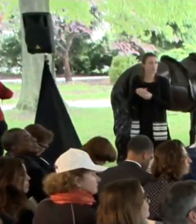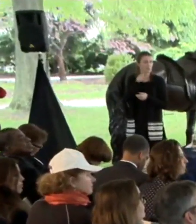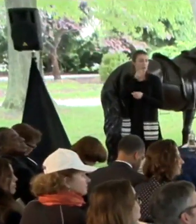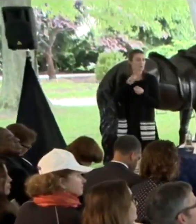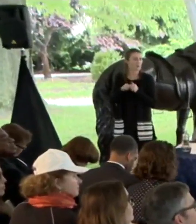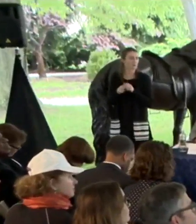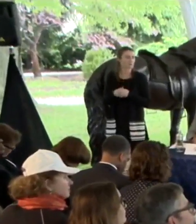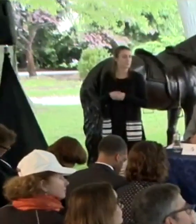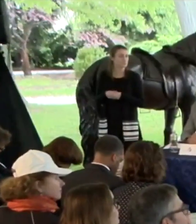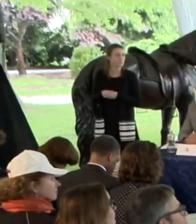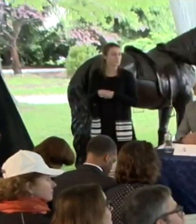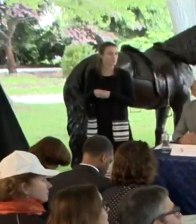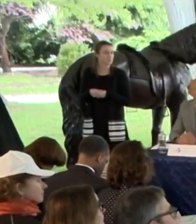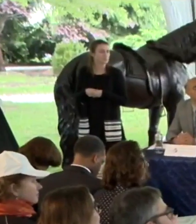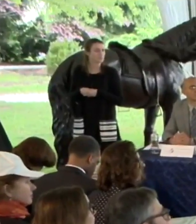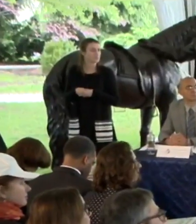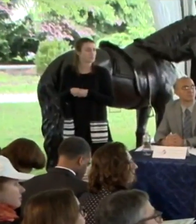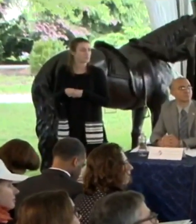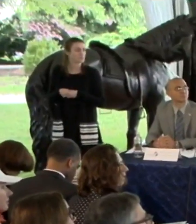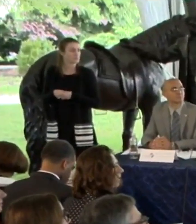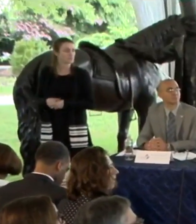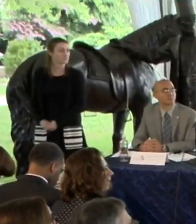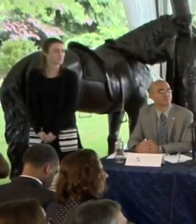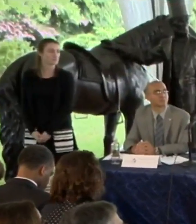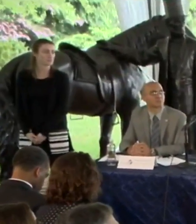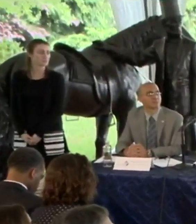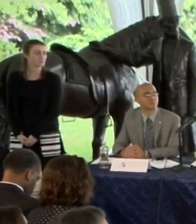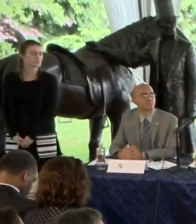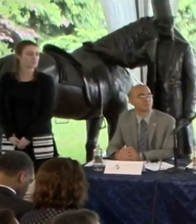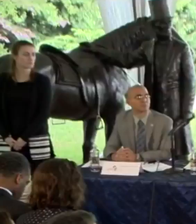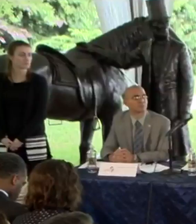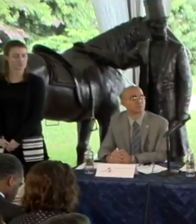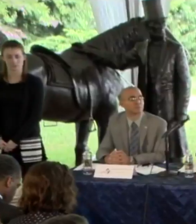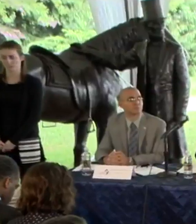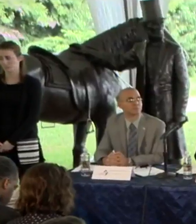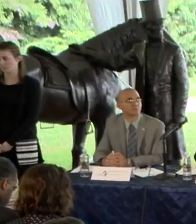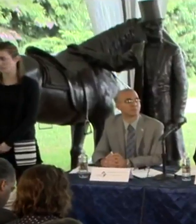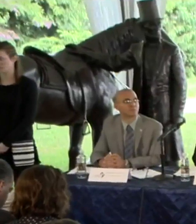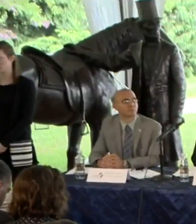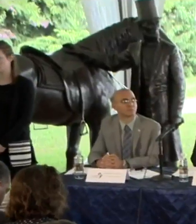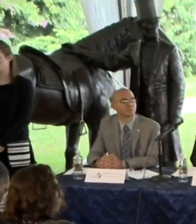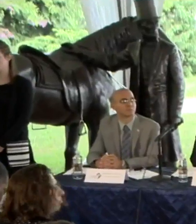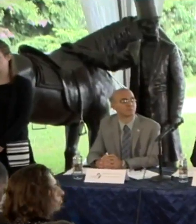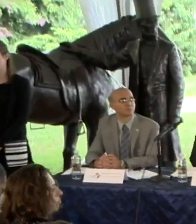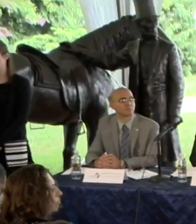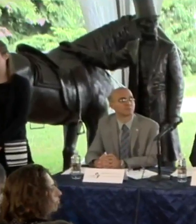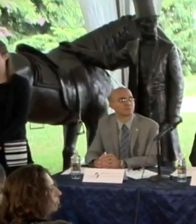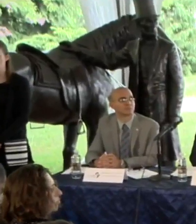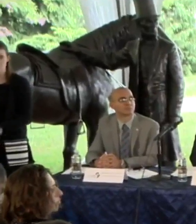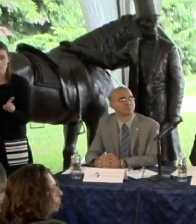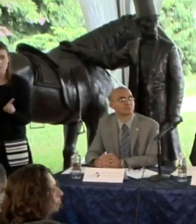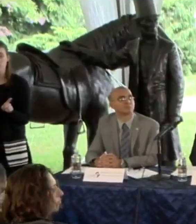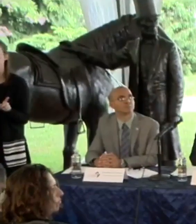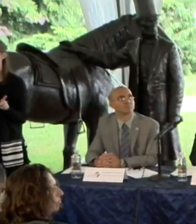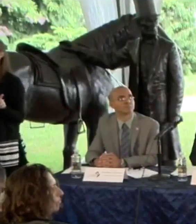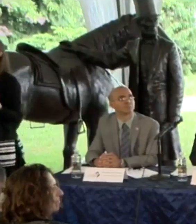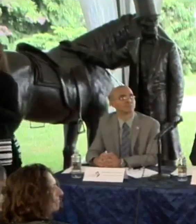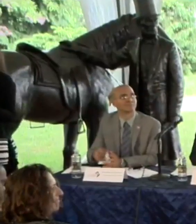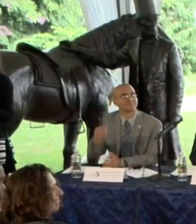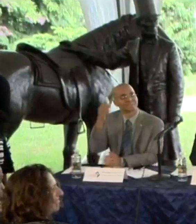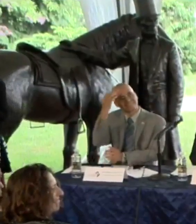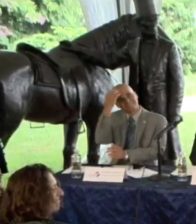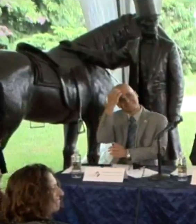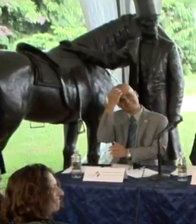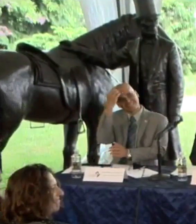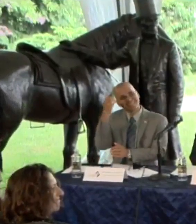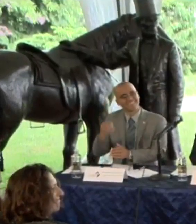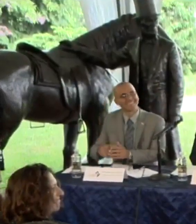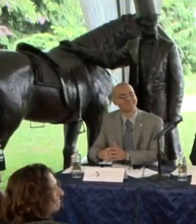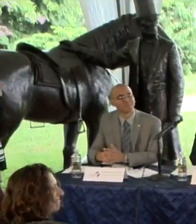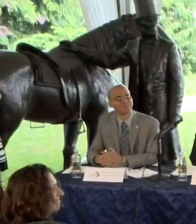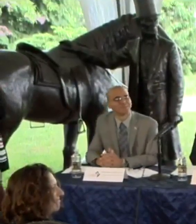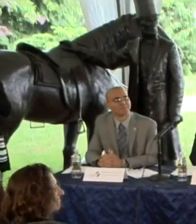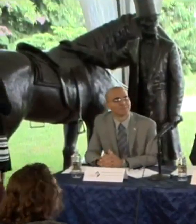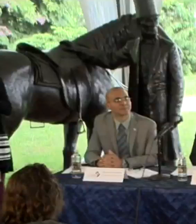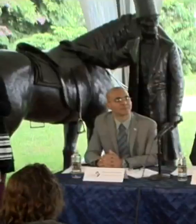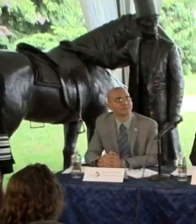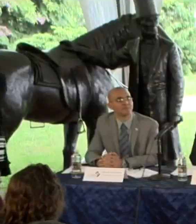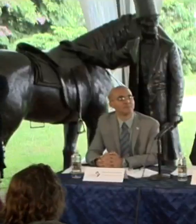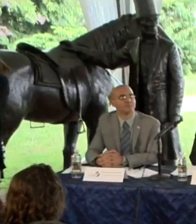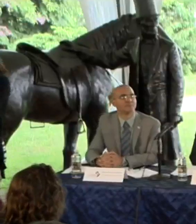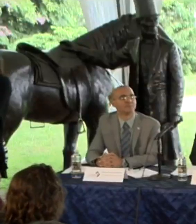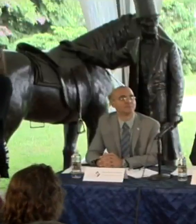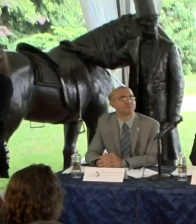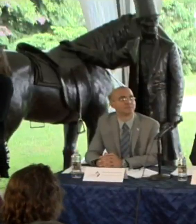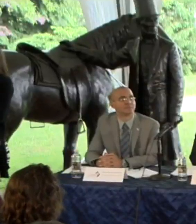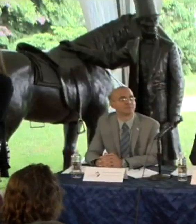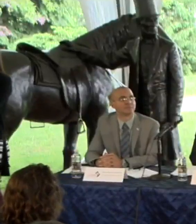THANK YOU.